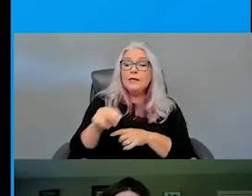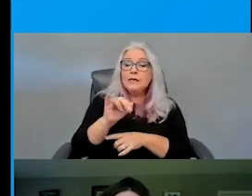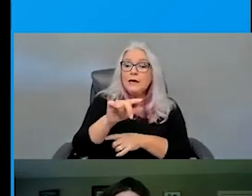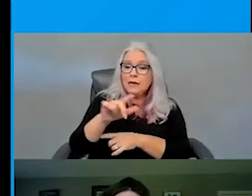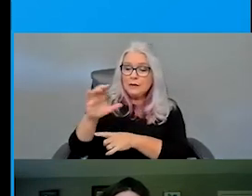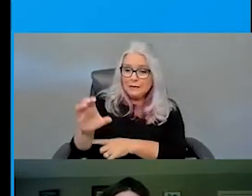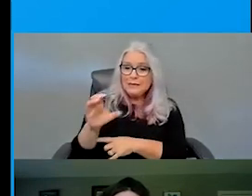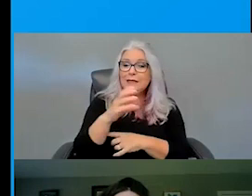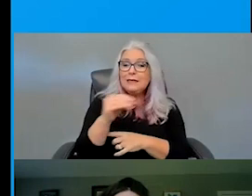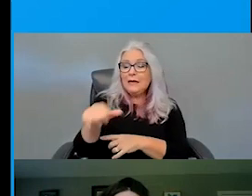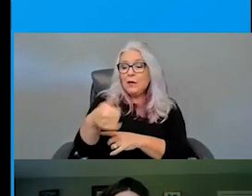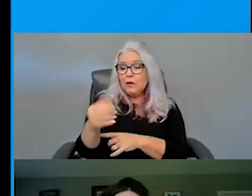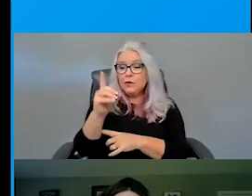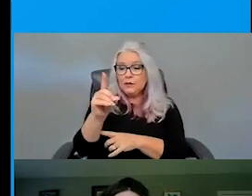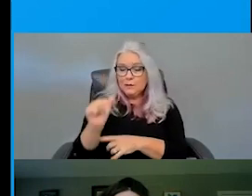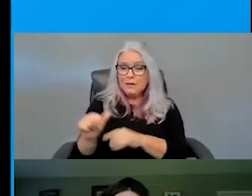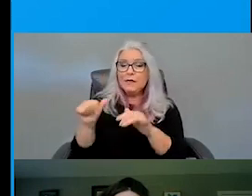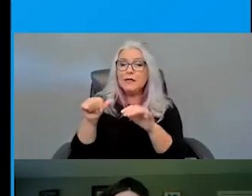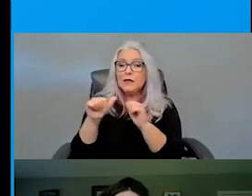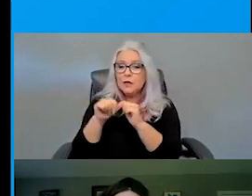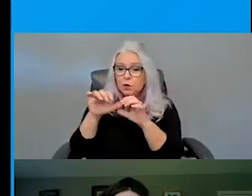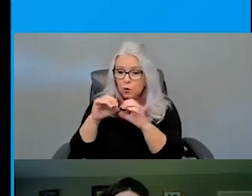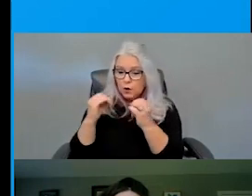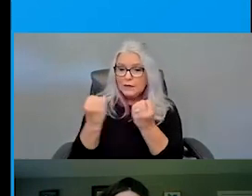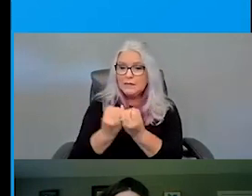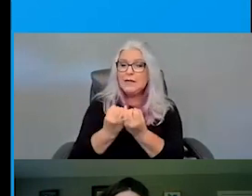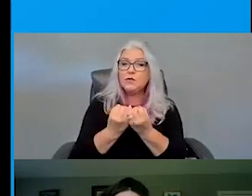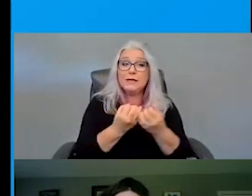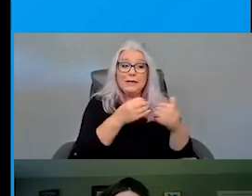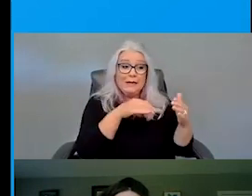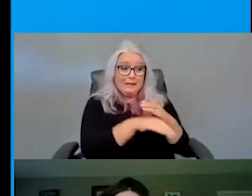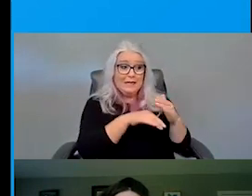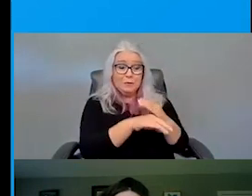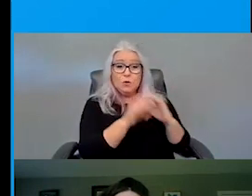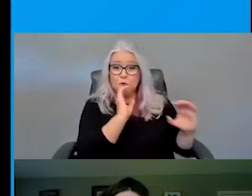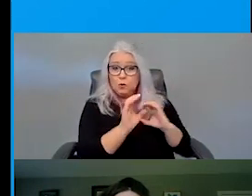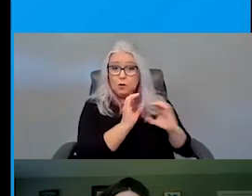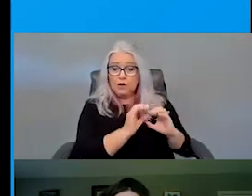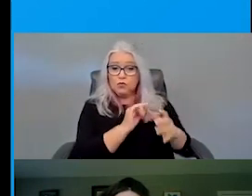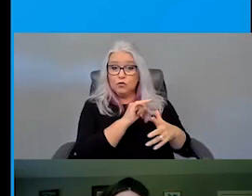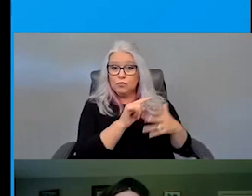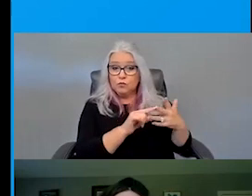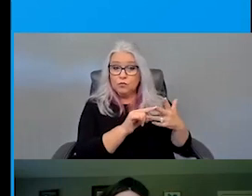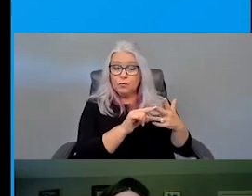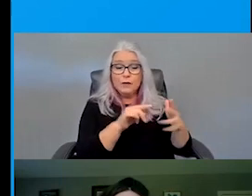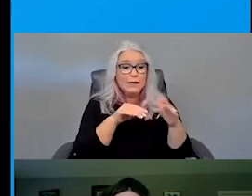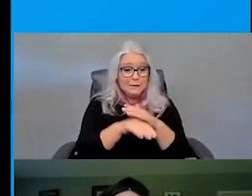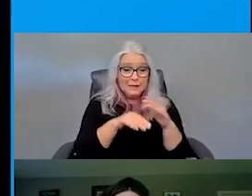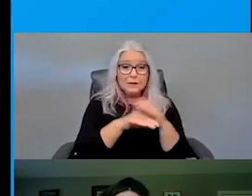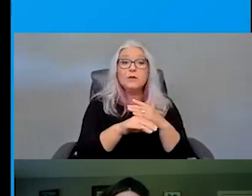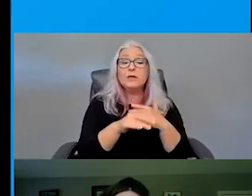organizations. Accessibility of communication. Accessibility of evacuation and transportation.